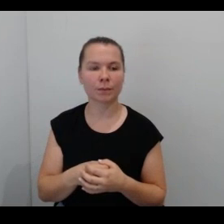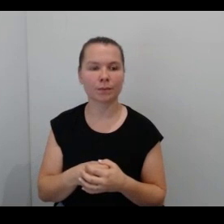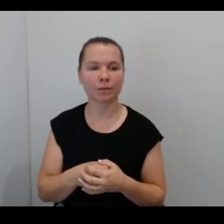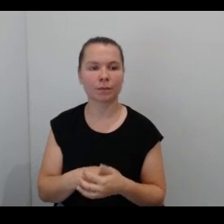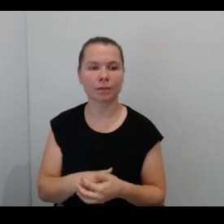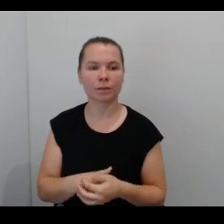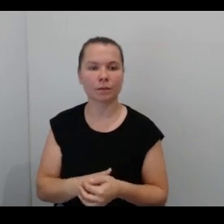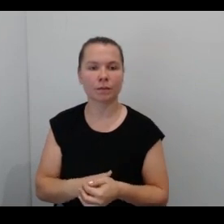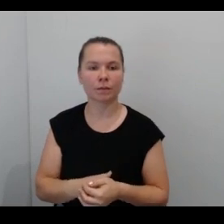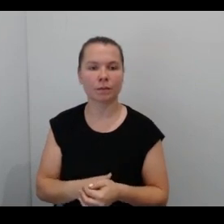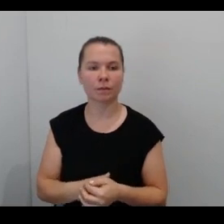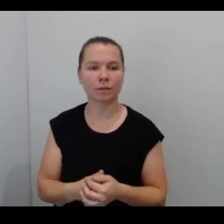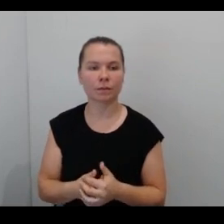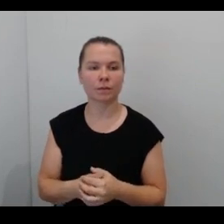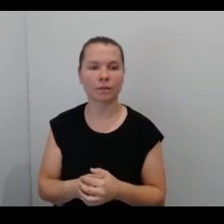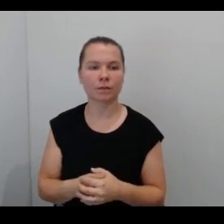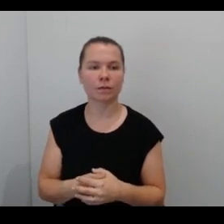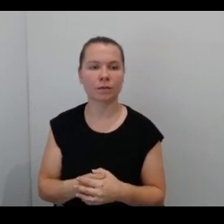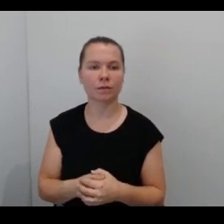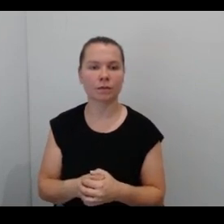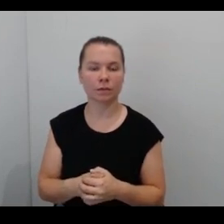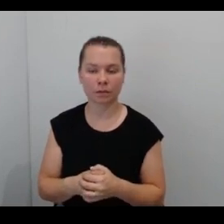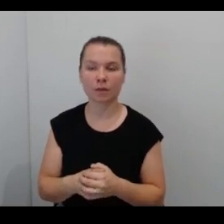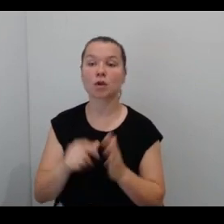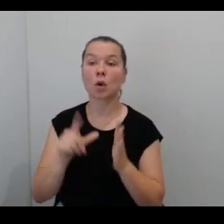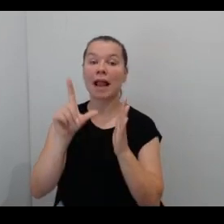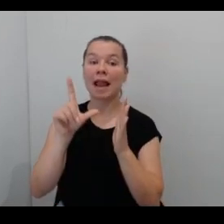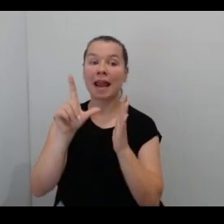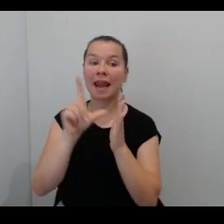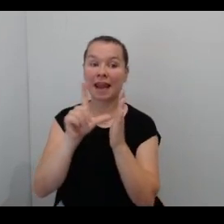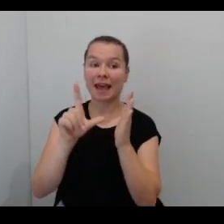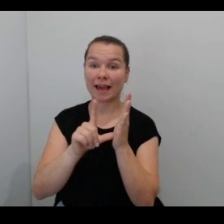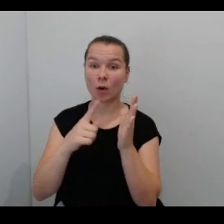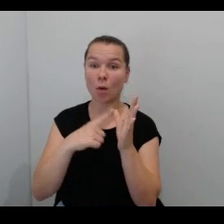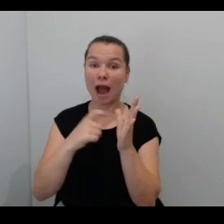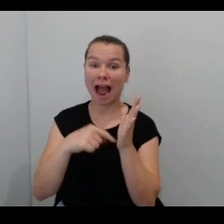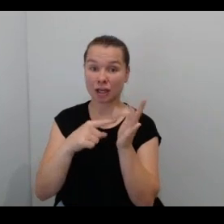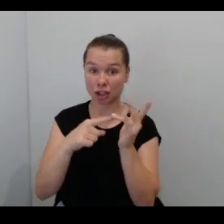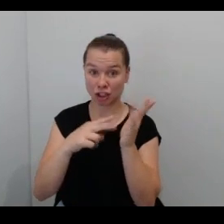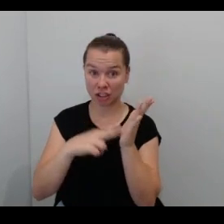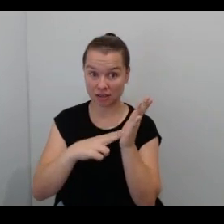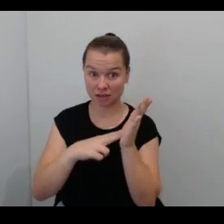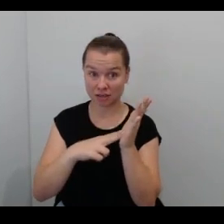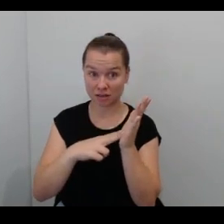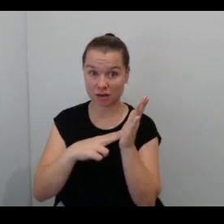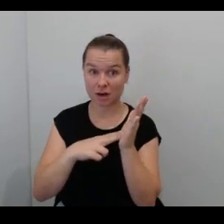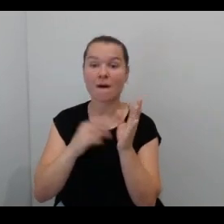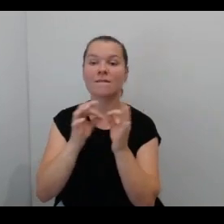It's regarding when legal action has been taken from body corporate and now they've